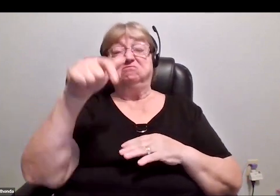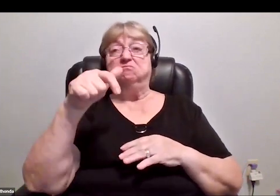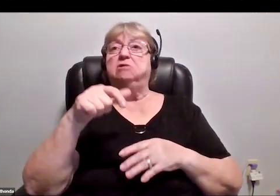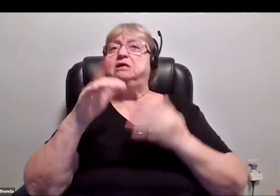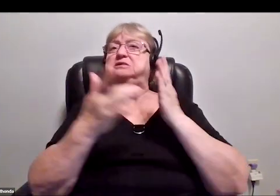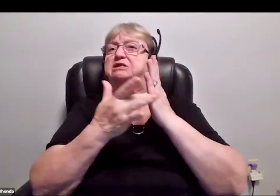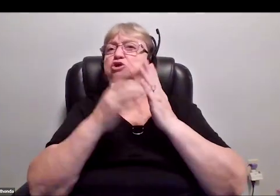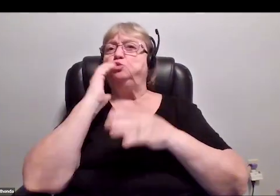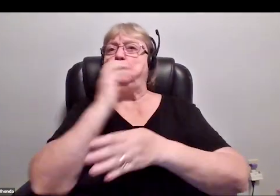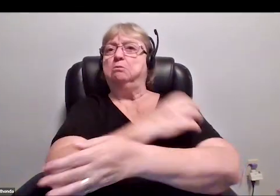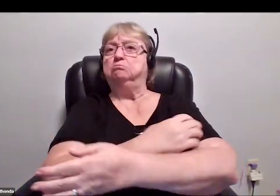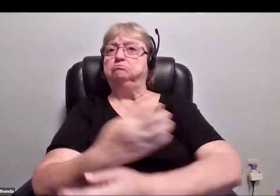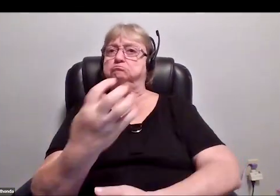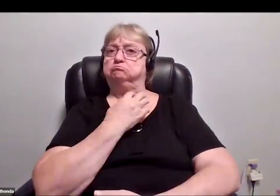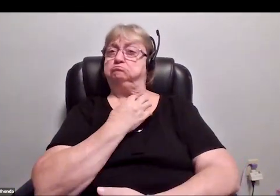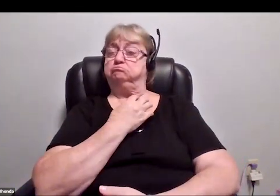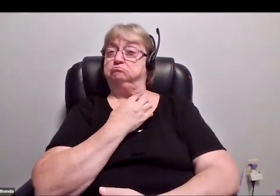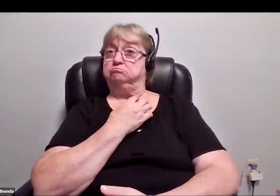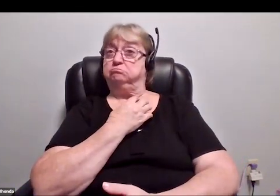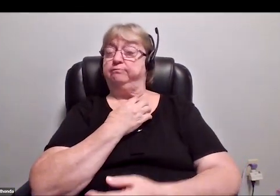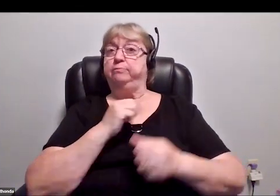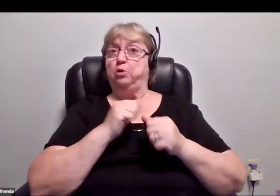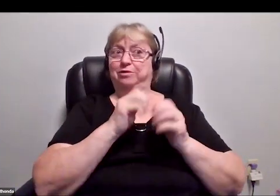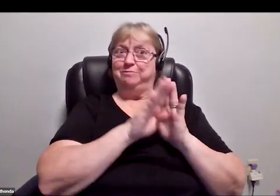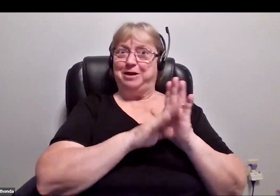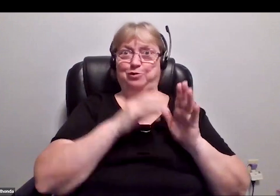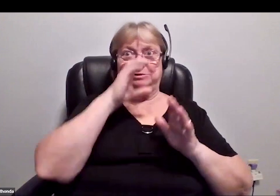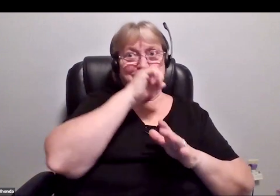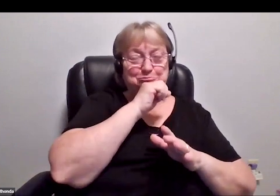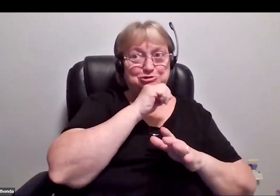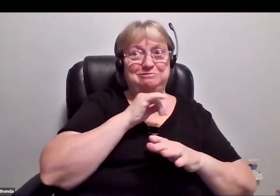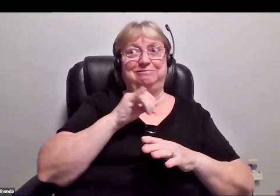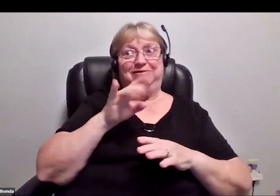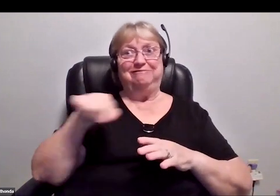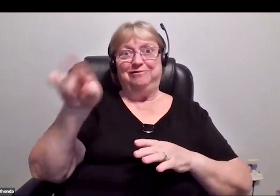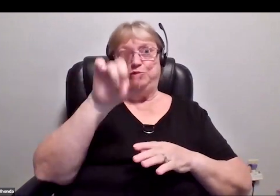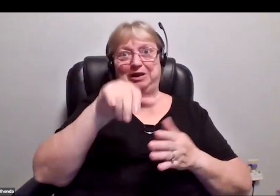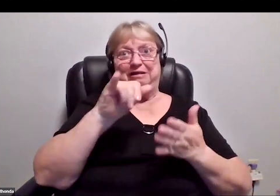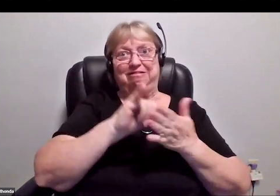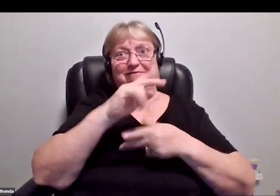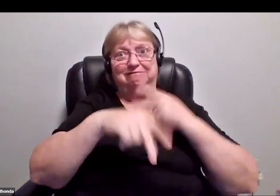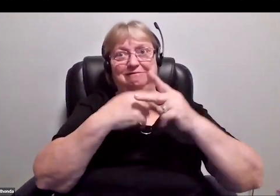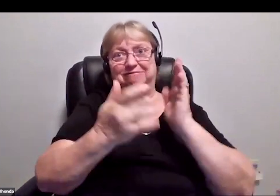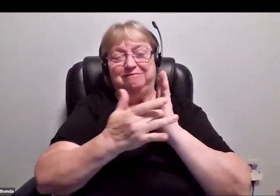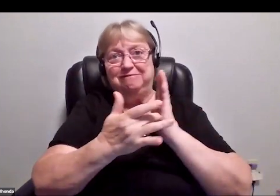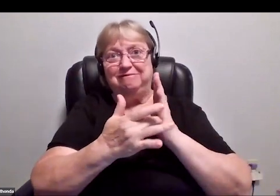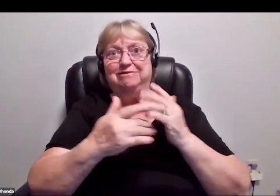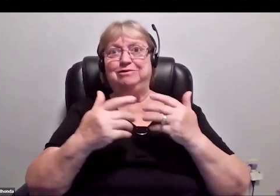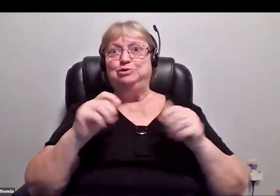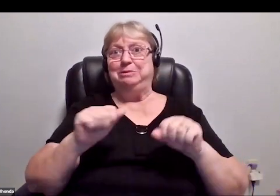or this approach with a background assumption, if you need this technology in order to be empowered, in order to have a good life, in order to be good,